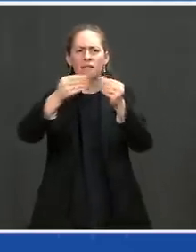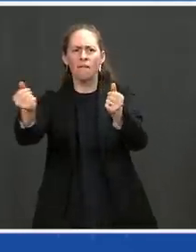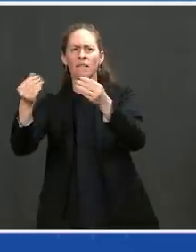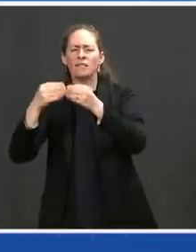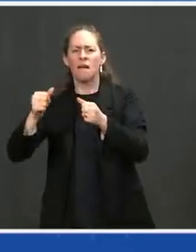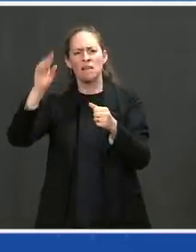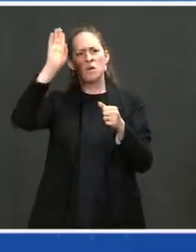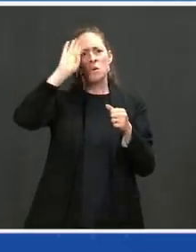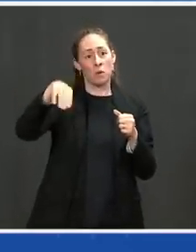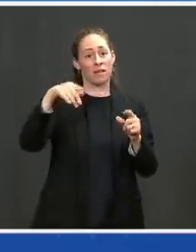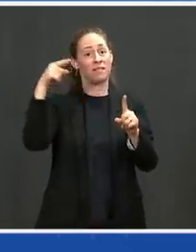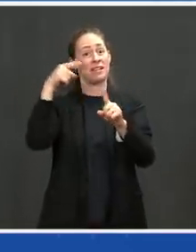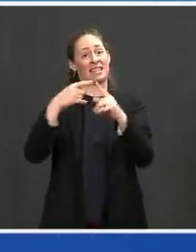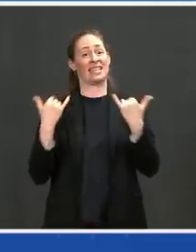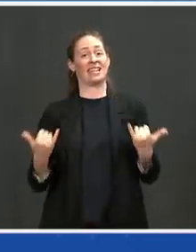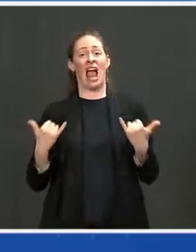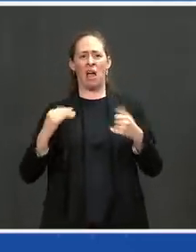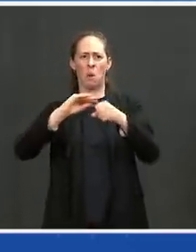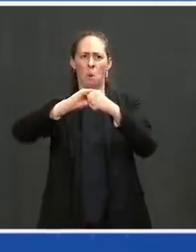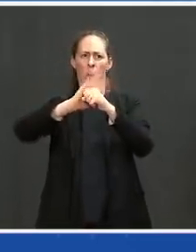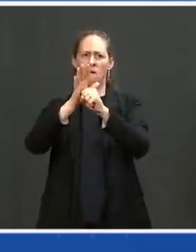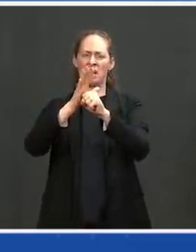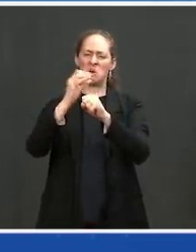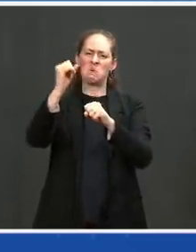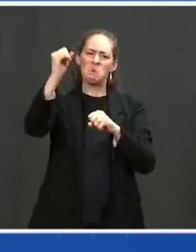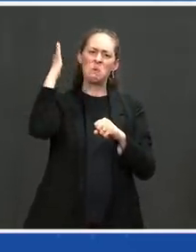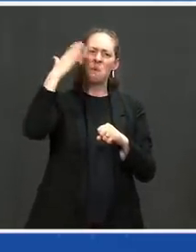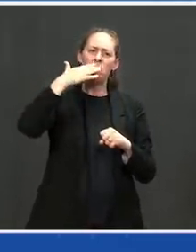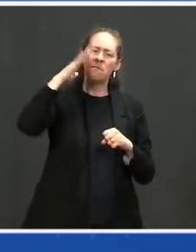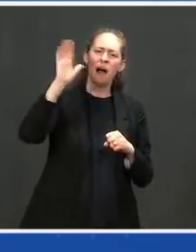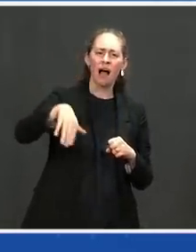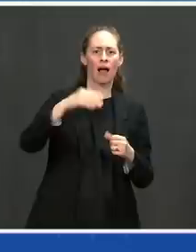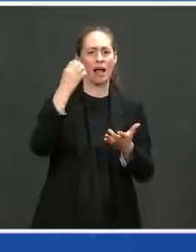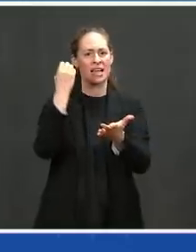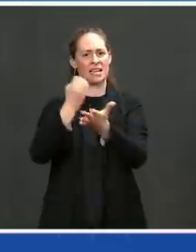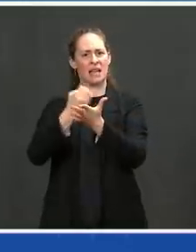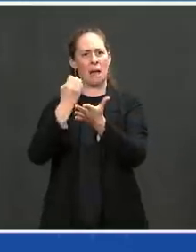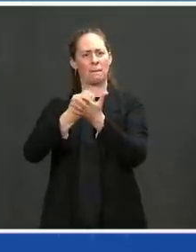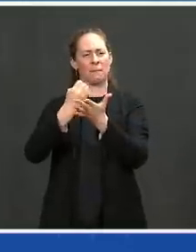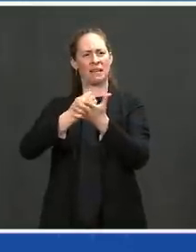and the economic dislocation for millions and millions of Americans.